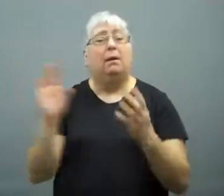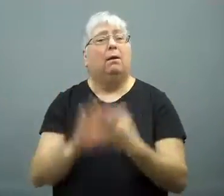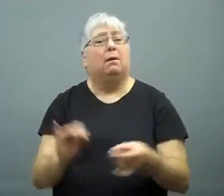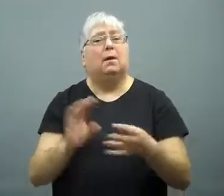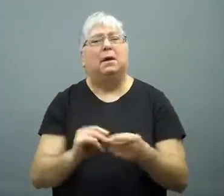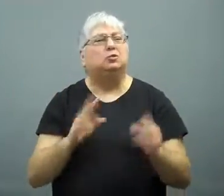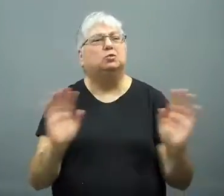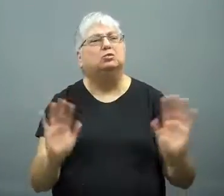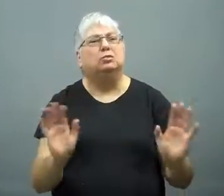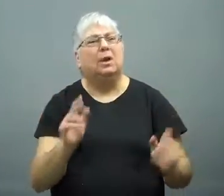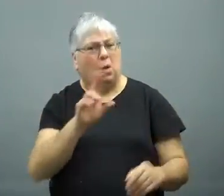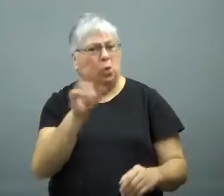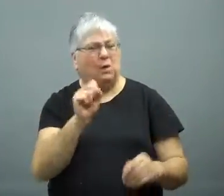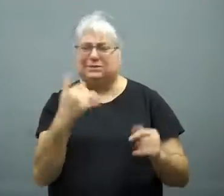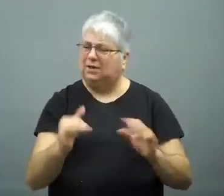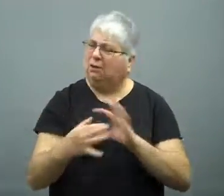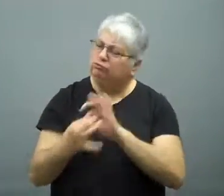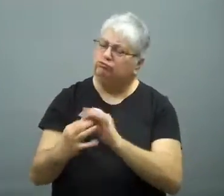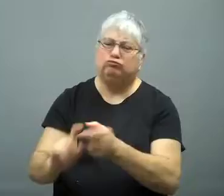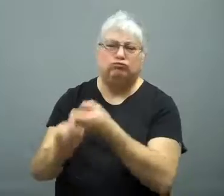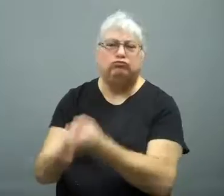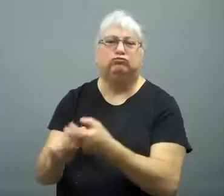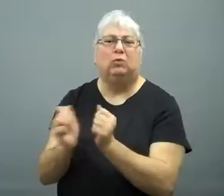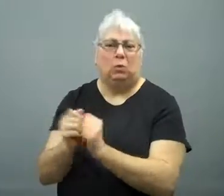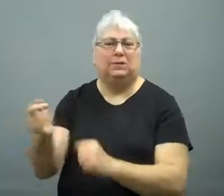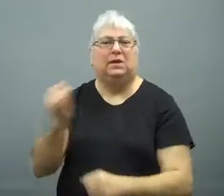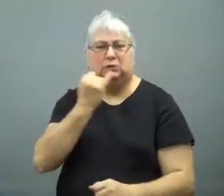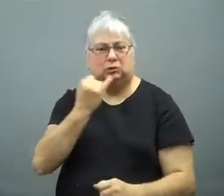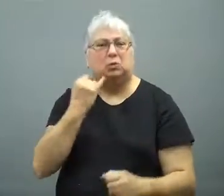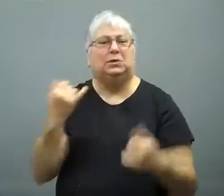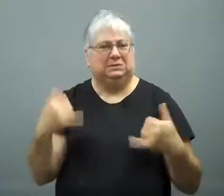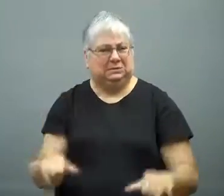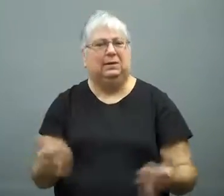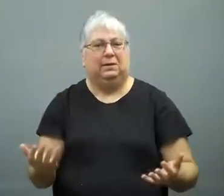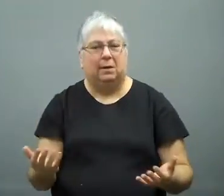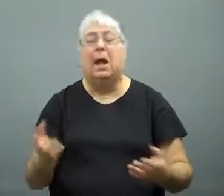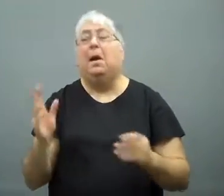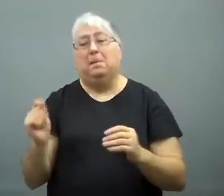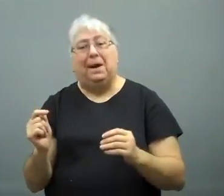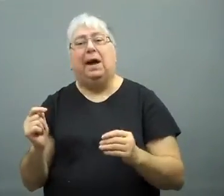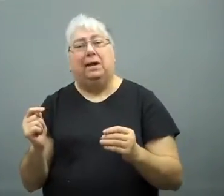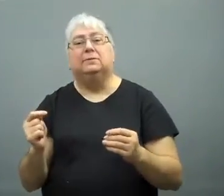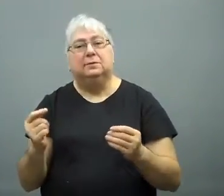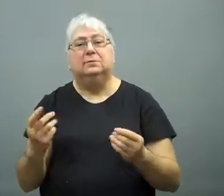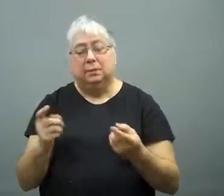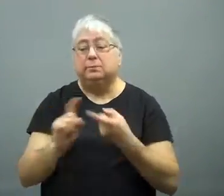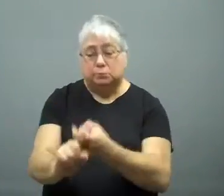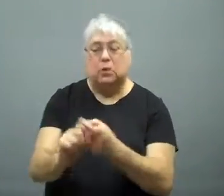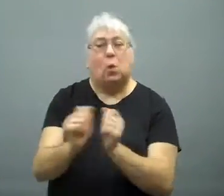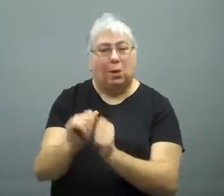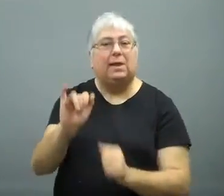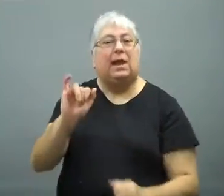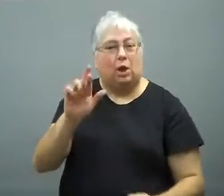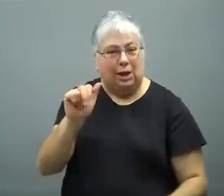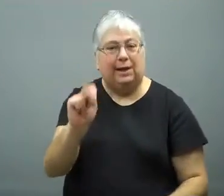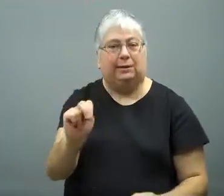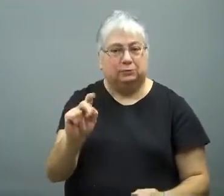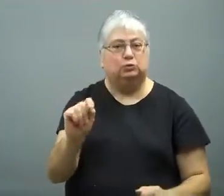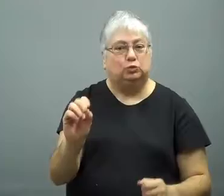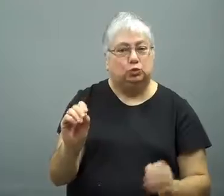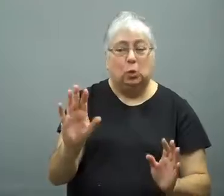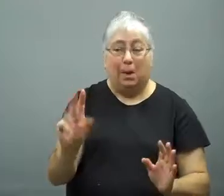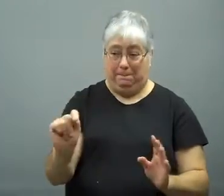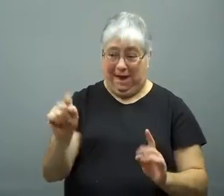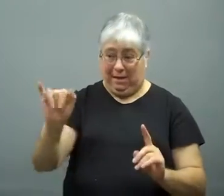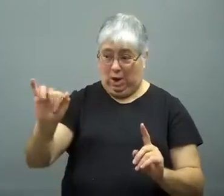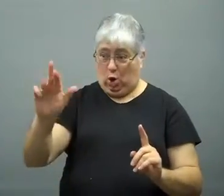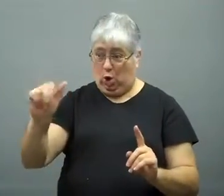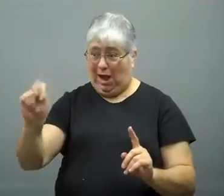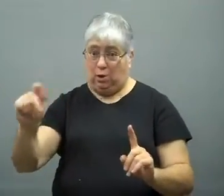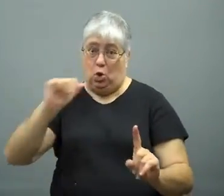said the U.S. was still invested in friendship with Israel.